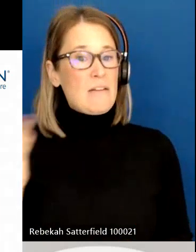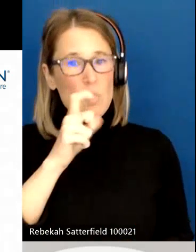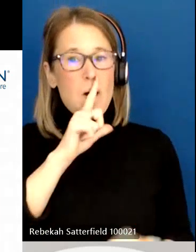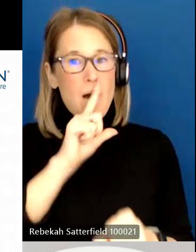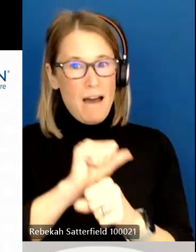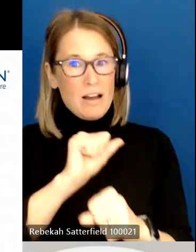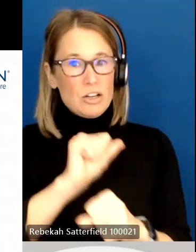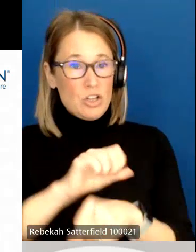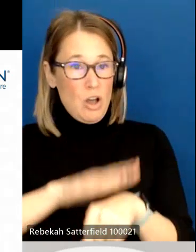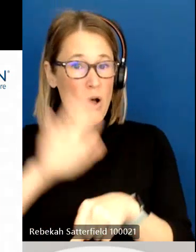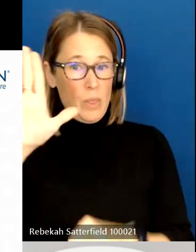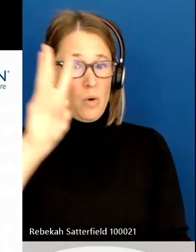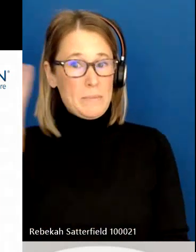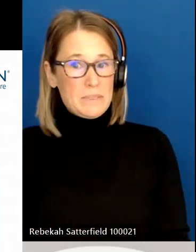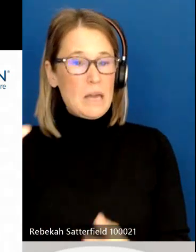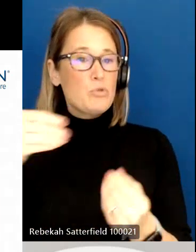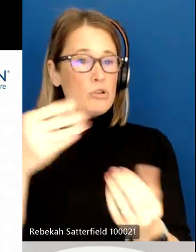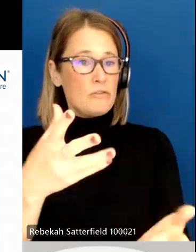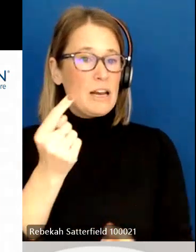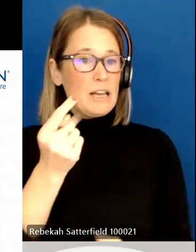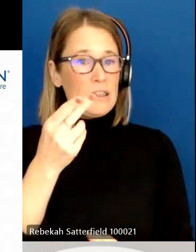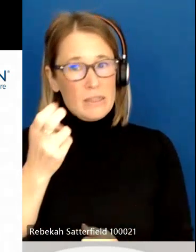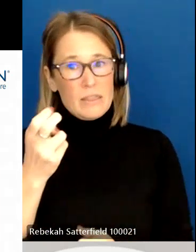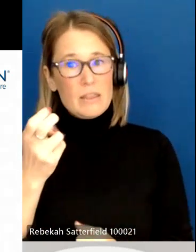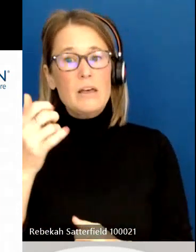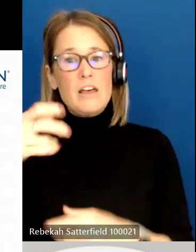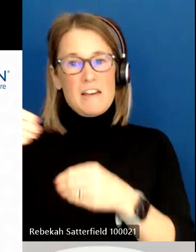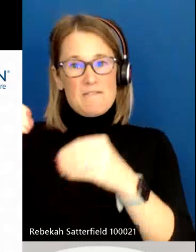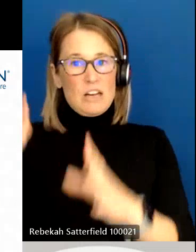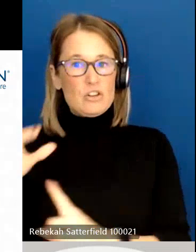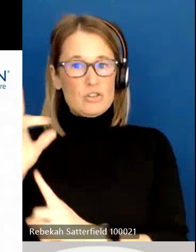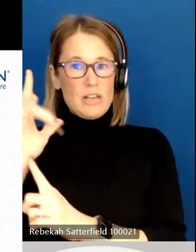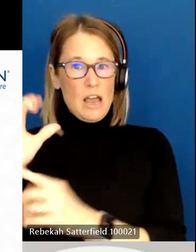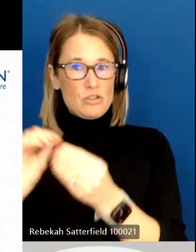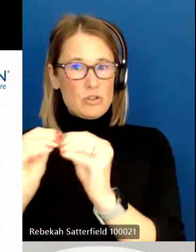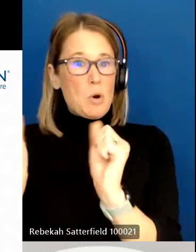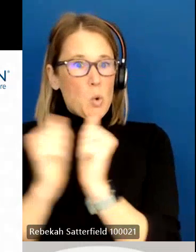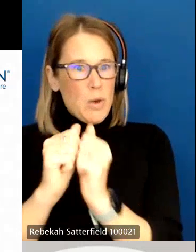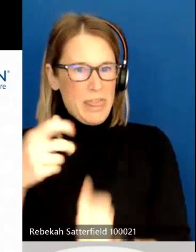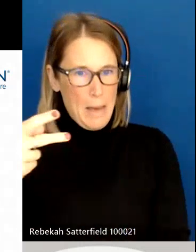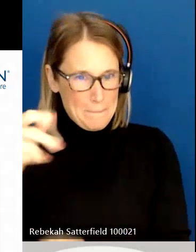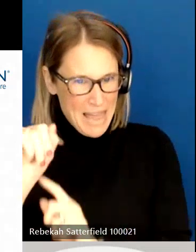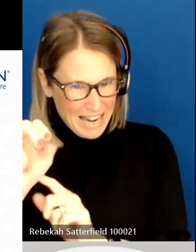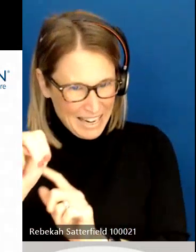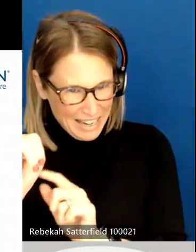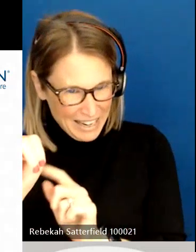their website provided their vendors 800 number with the pen so that anybody could actually use